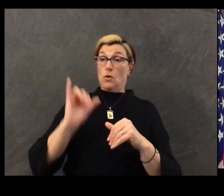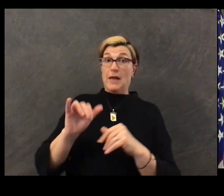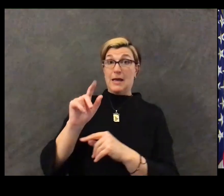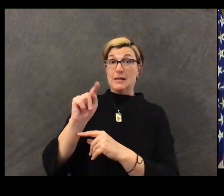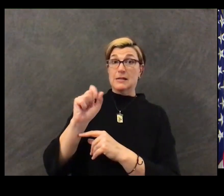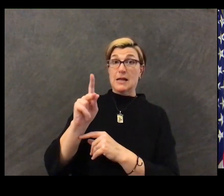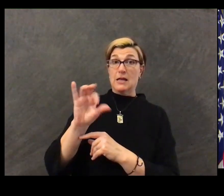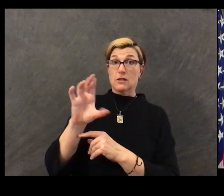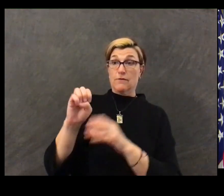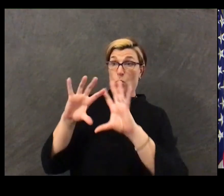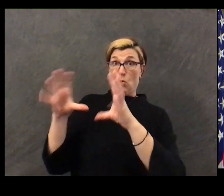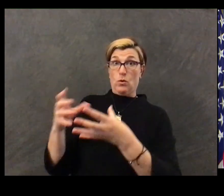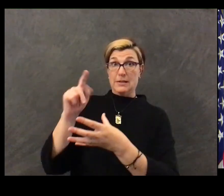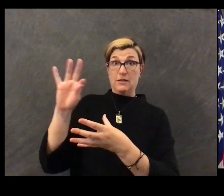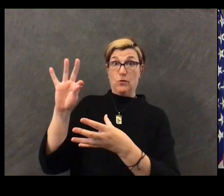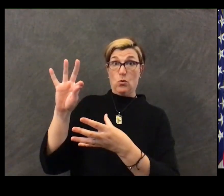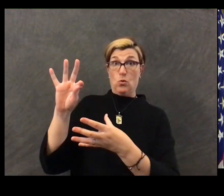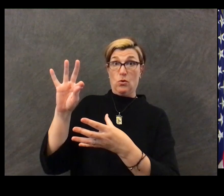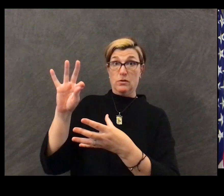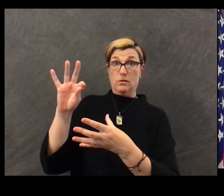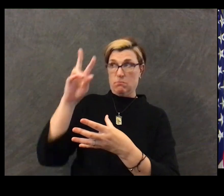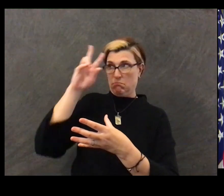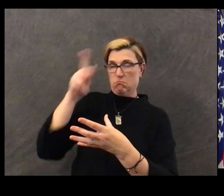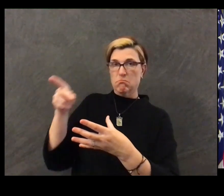said every time I'll say to anybody that wants to listen Mike Pence has done an